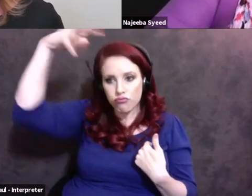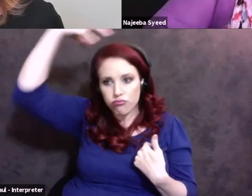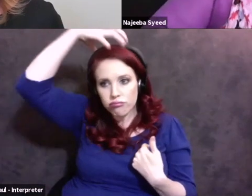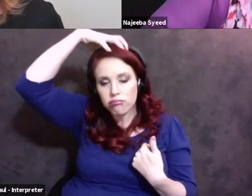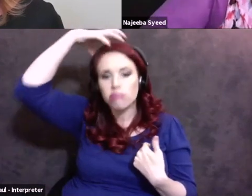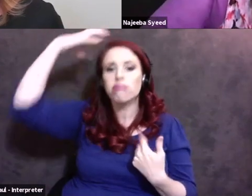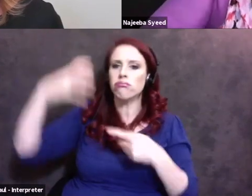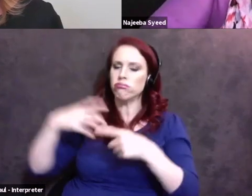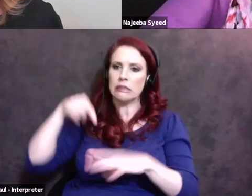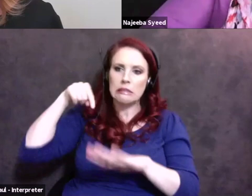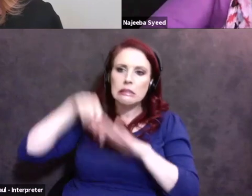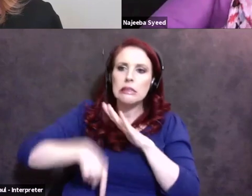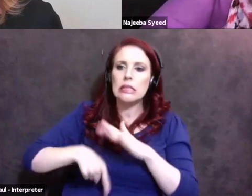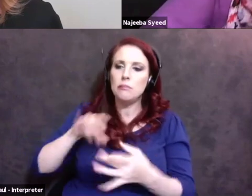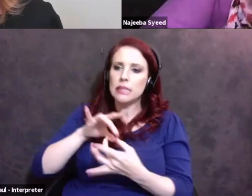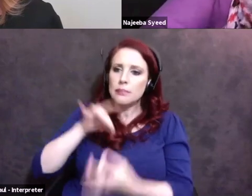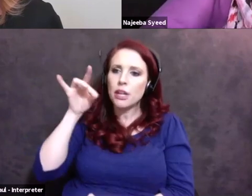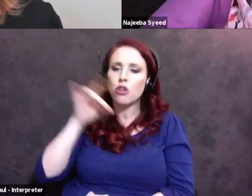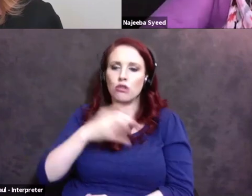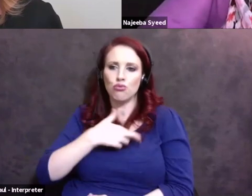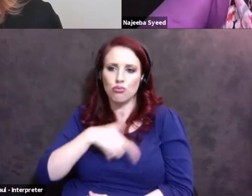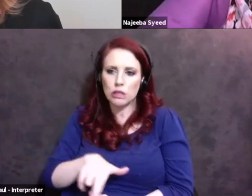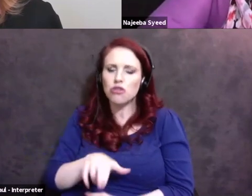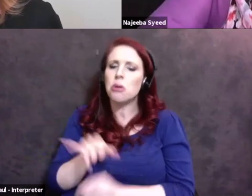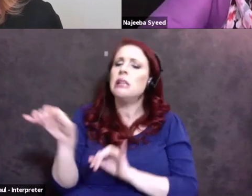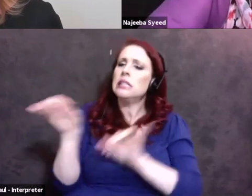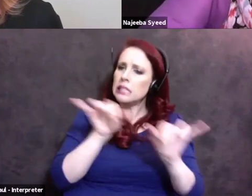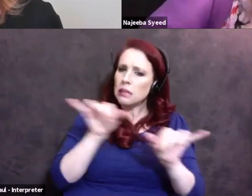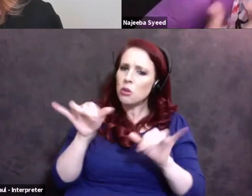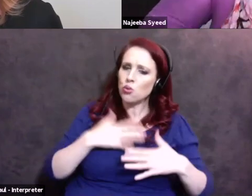beliefs and not just preferences similarly to the coverage of my hair, very deeply held